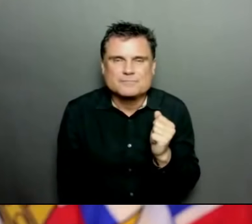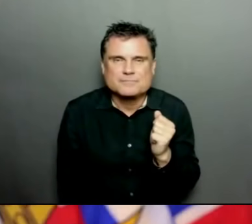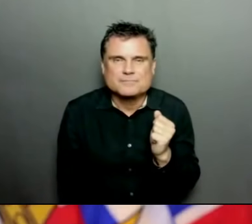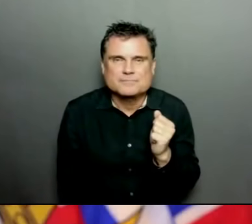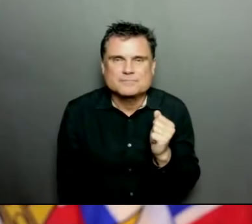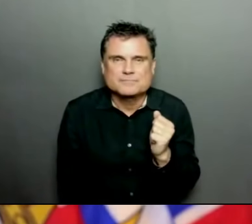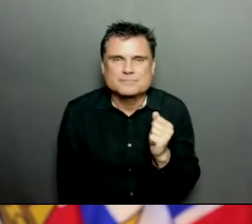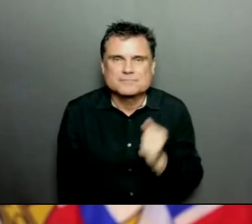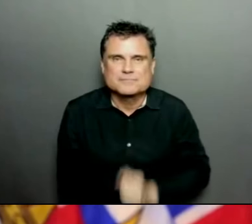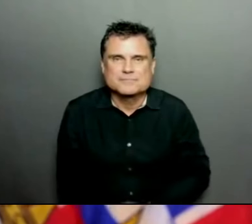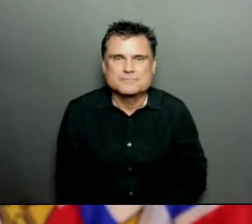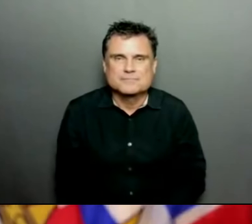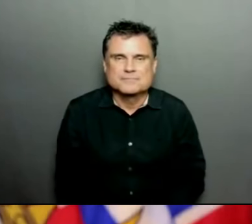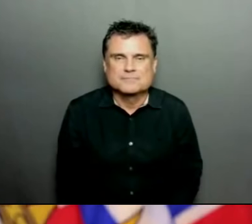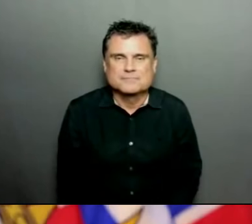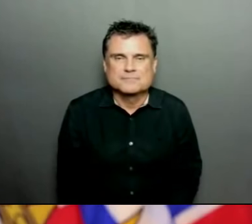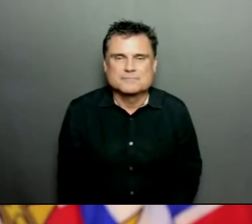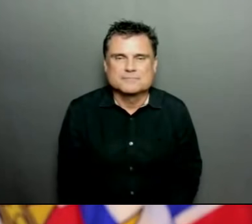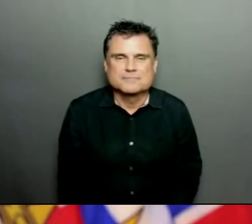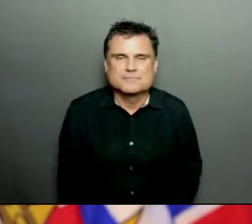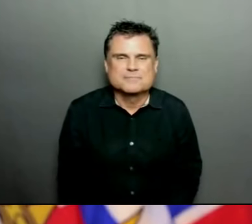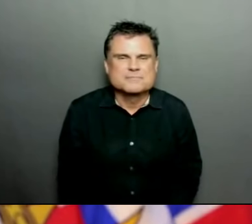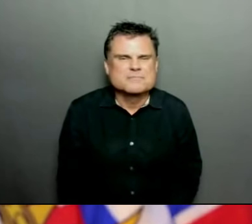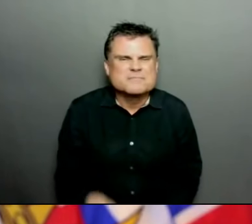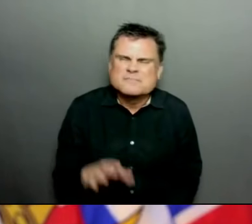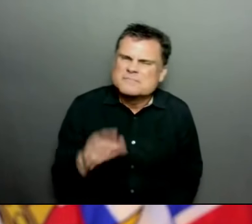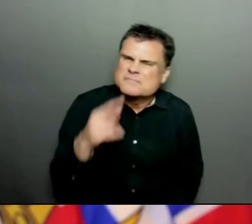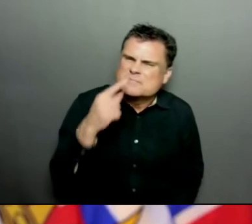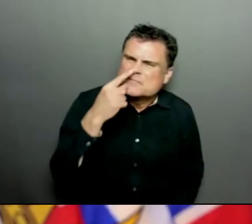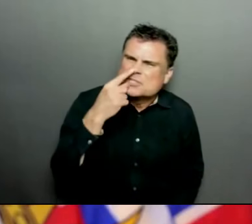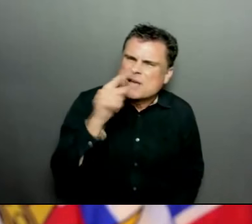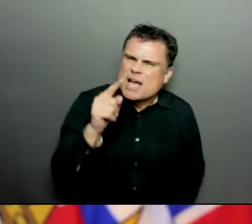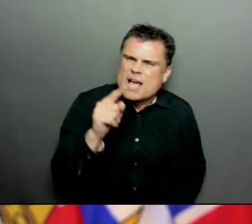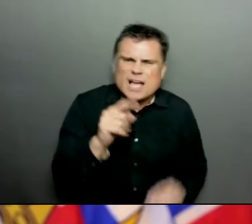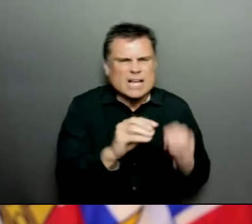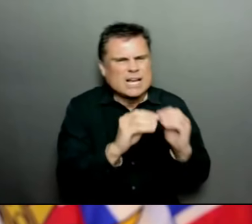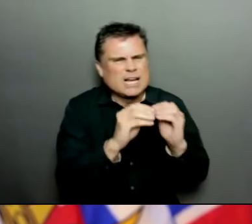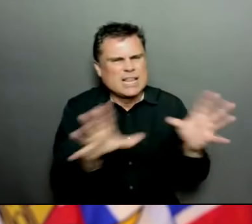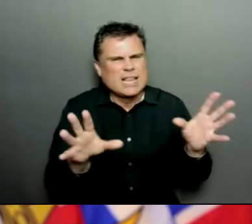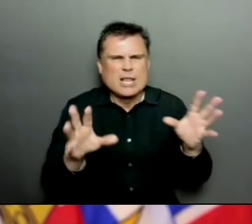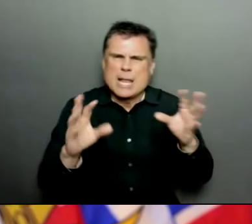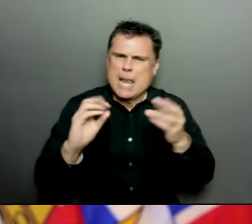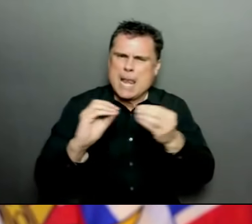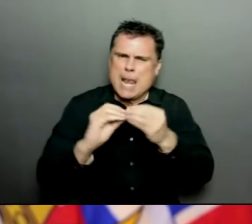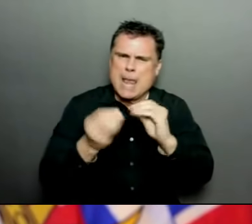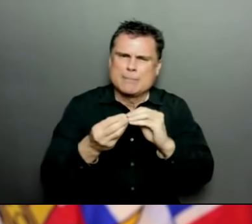said 724 on Friday the use of the total was 713 today and Minister Dix mention 765 in French,